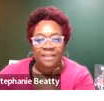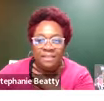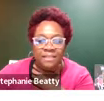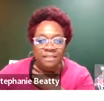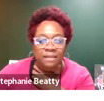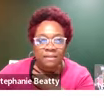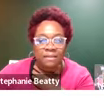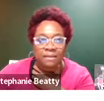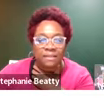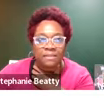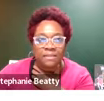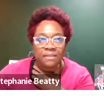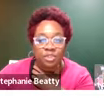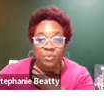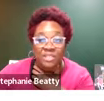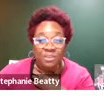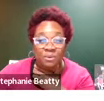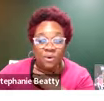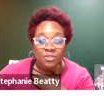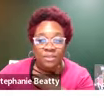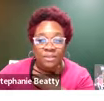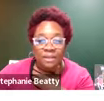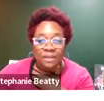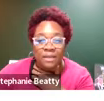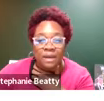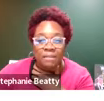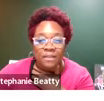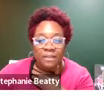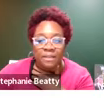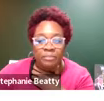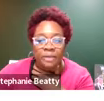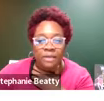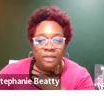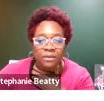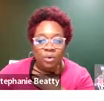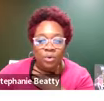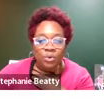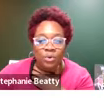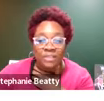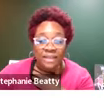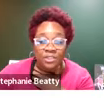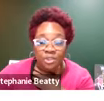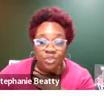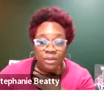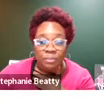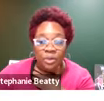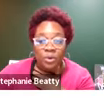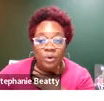I think, this is a situational question. It can depend on your relationship